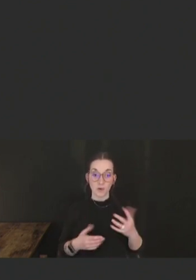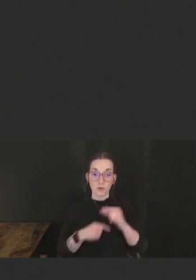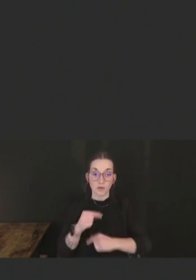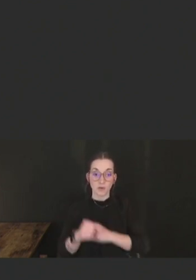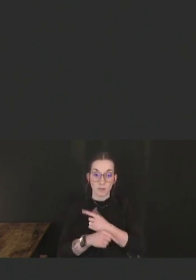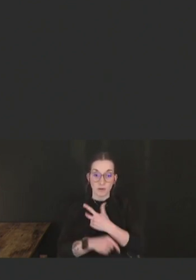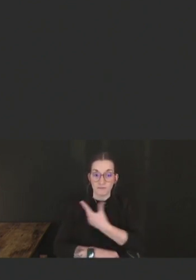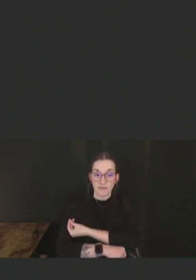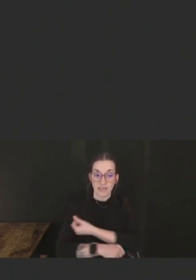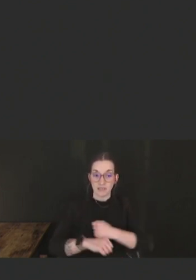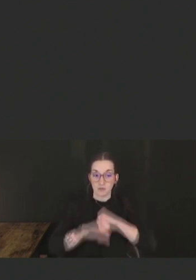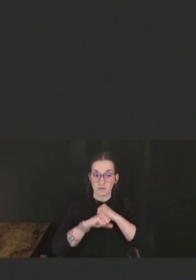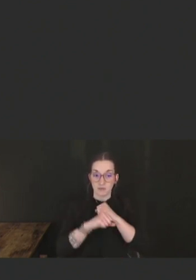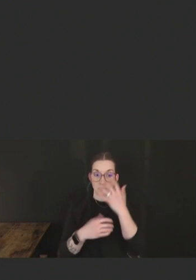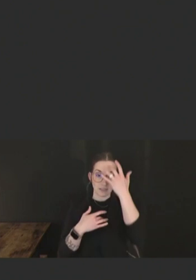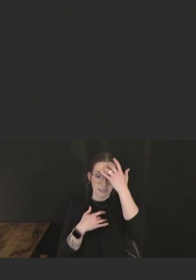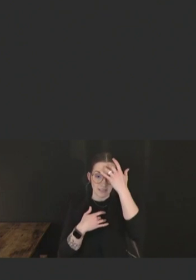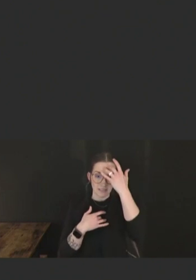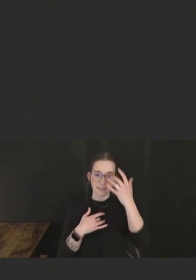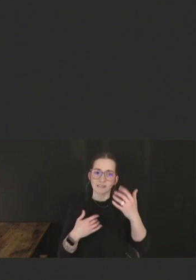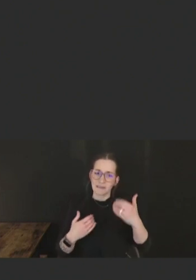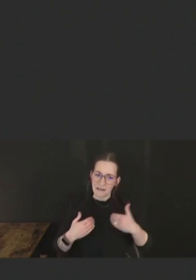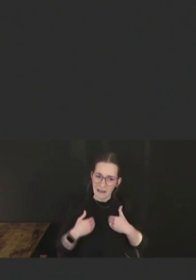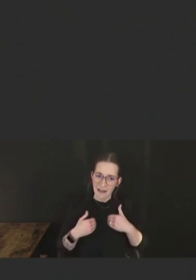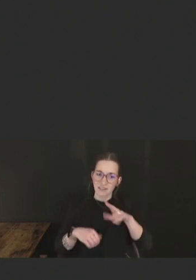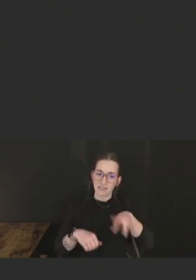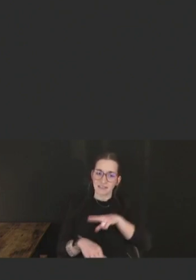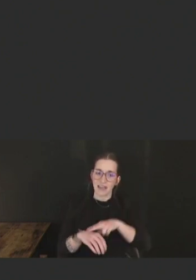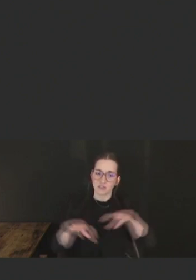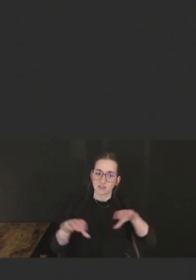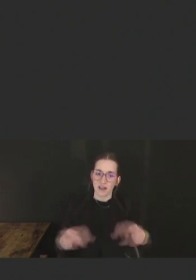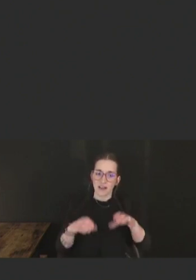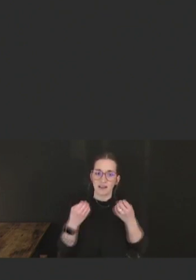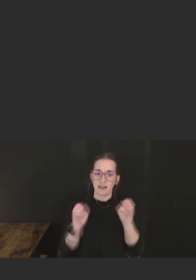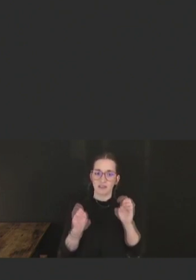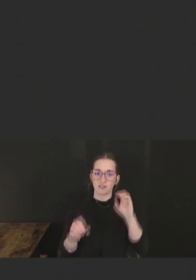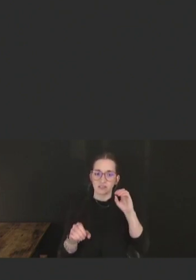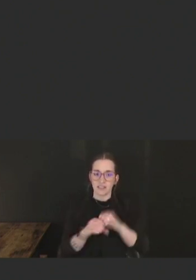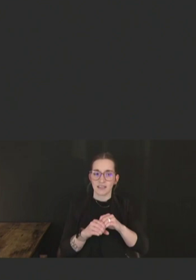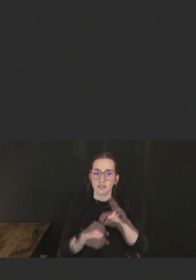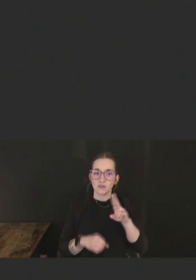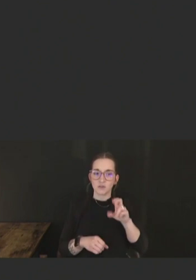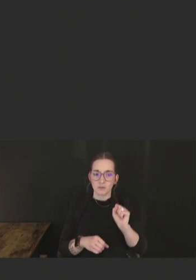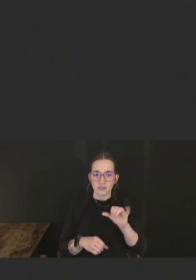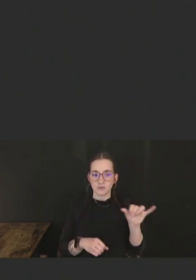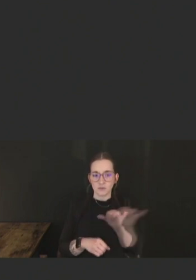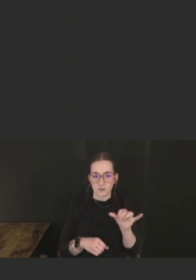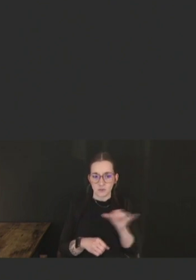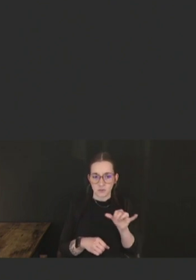active in national efforts in the U.S., too. In the 1980s, Kiwanis work with Nancy Reagan during the Ronald Reagan presidency on the